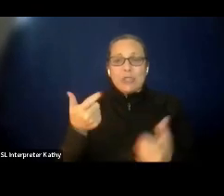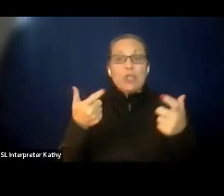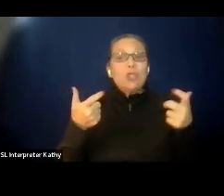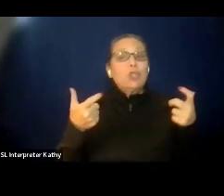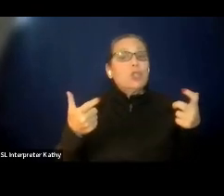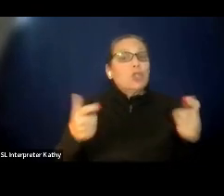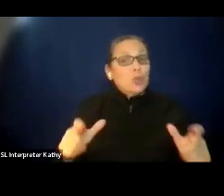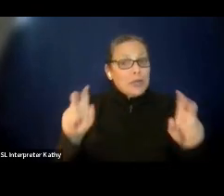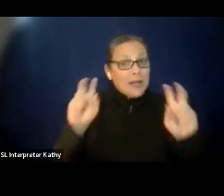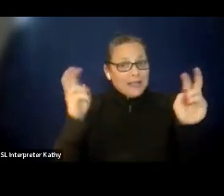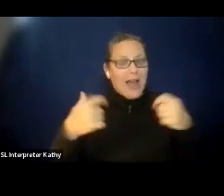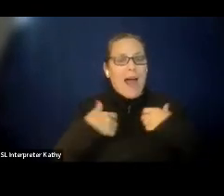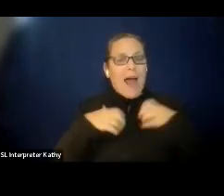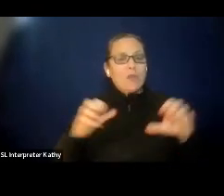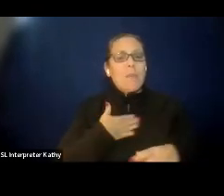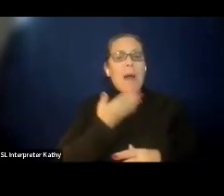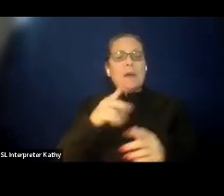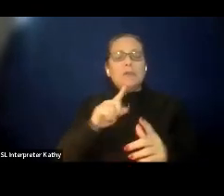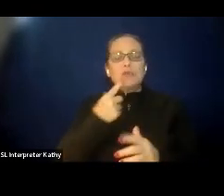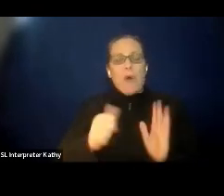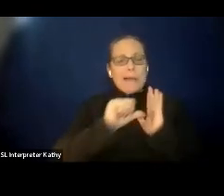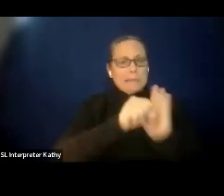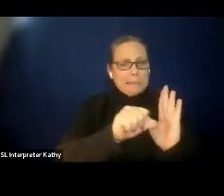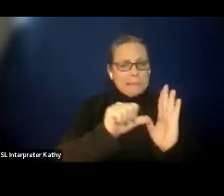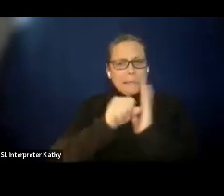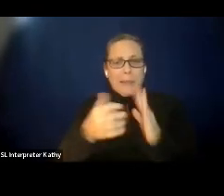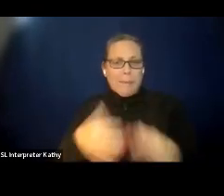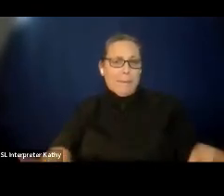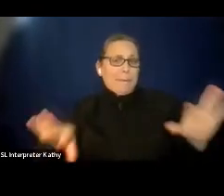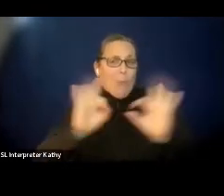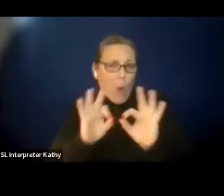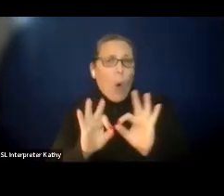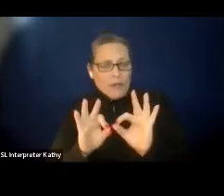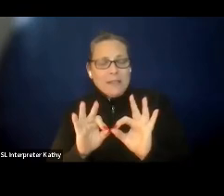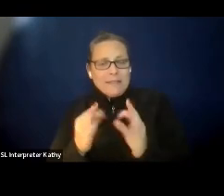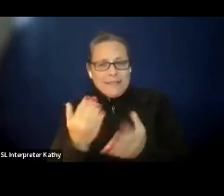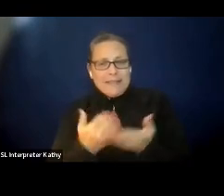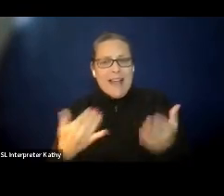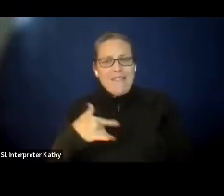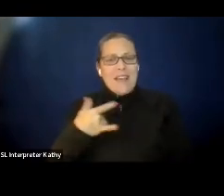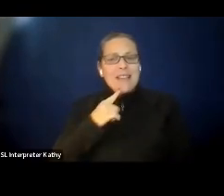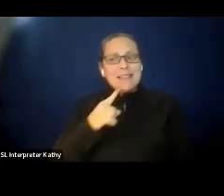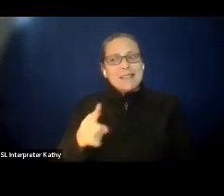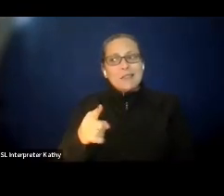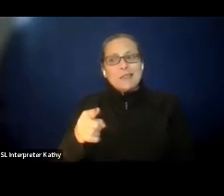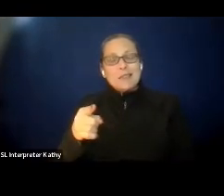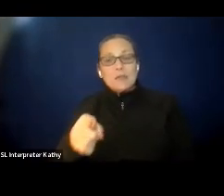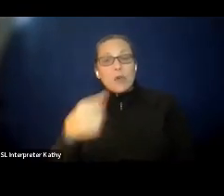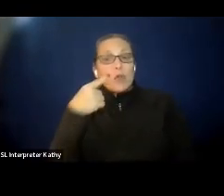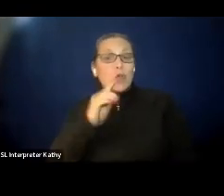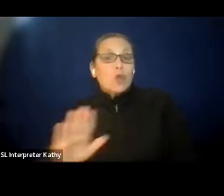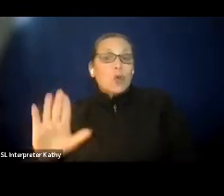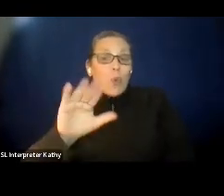panelists that were introduced. I will cover all things about disability. It's a passive topic. I will hit on some